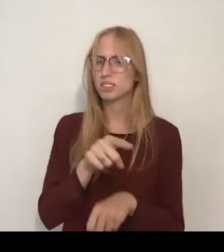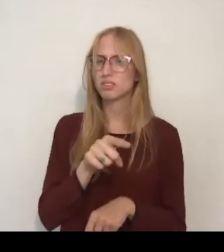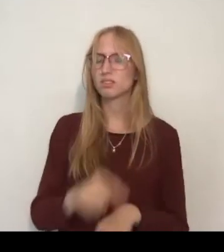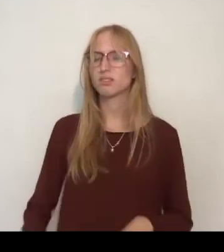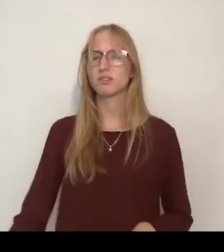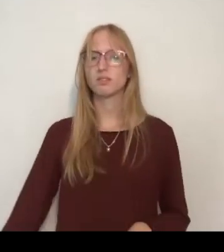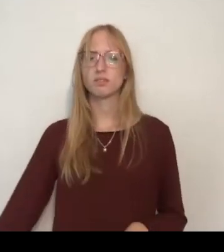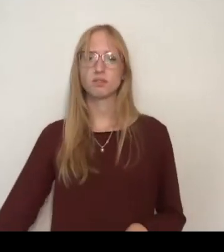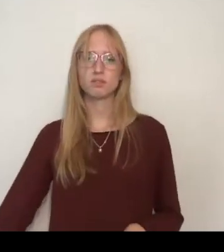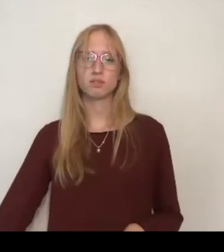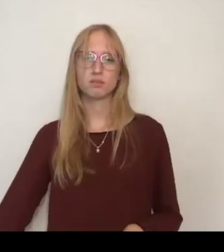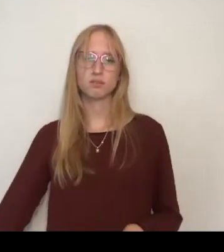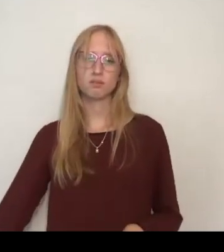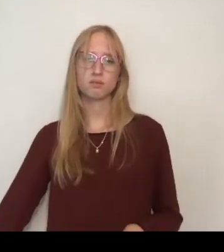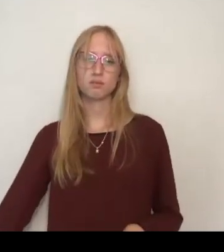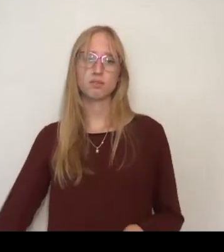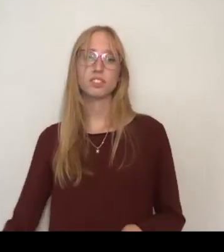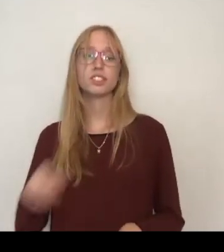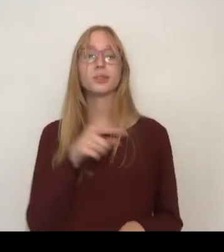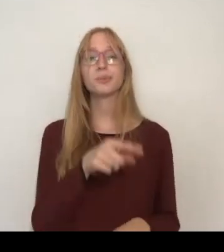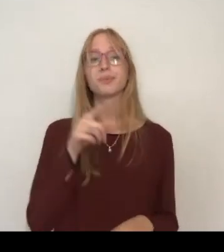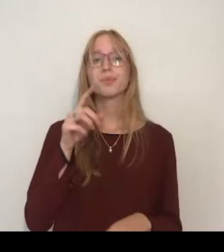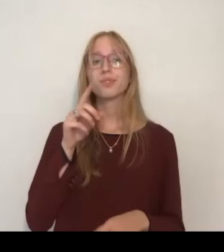So how effective are these birth control methods actually?